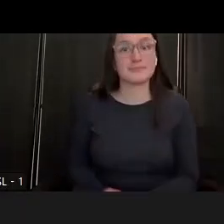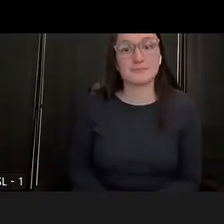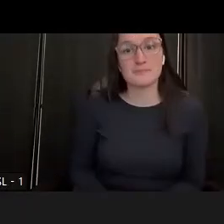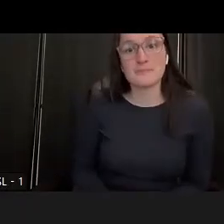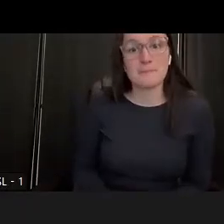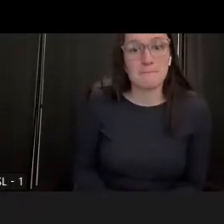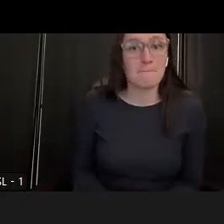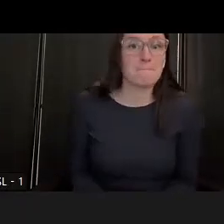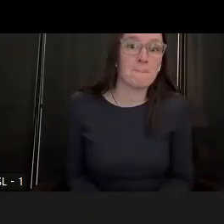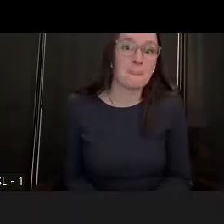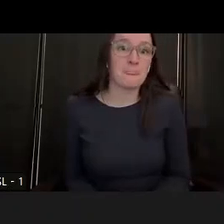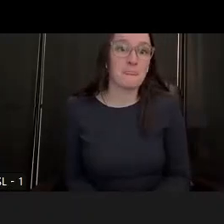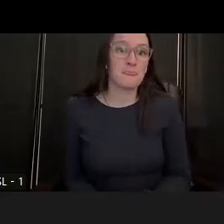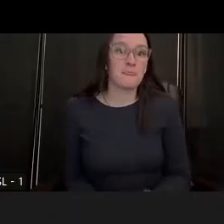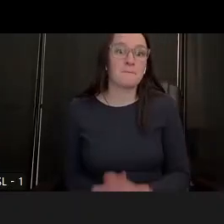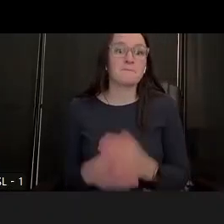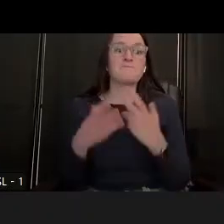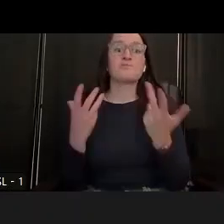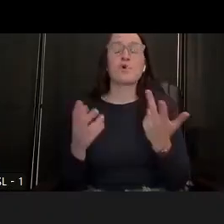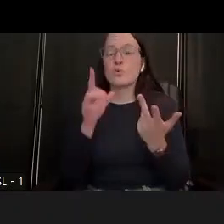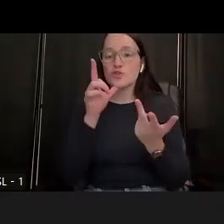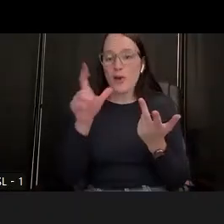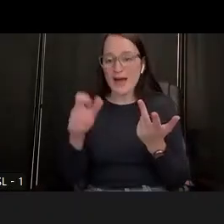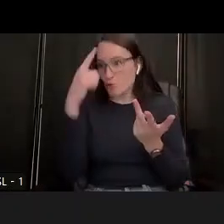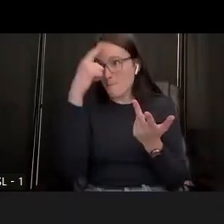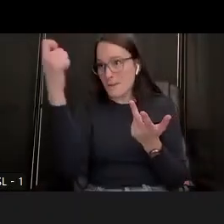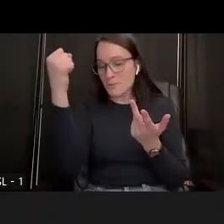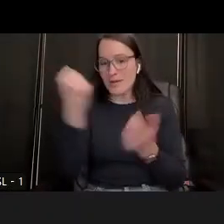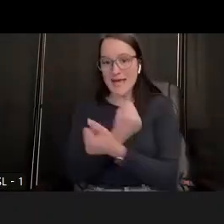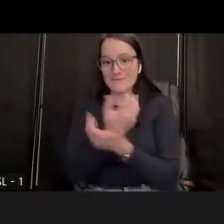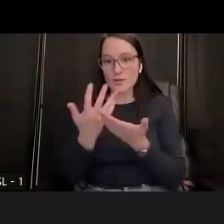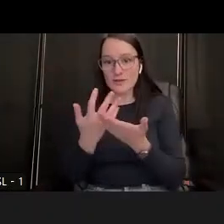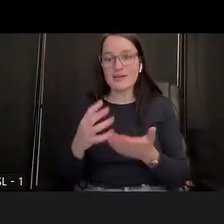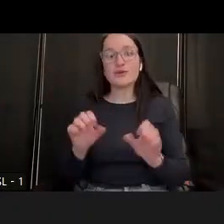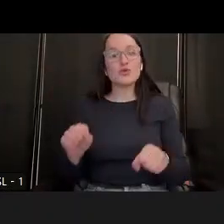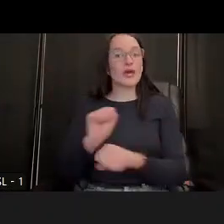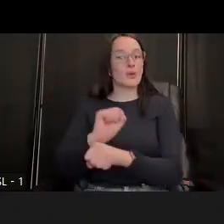They don't need continuous support. They can work independently with confidence and dignity.